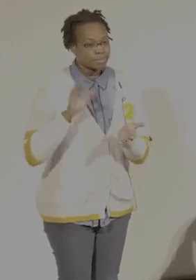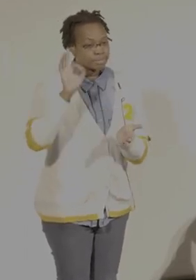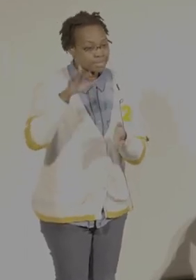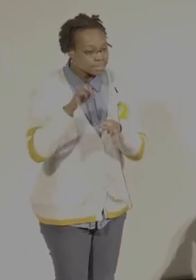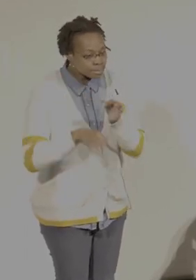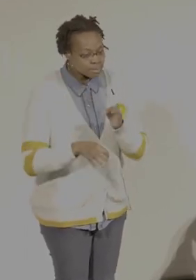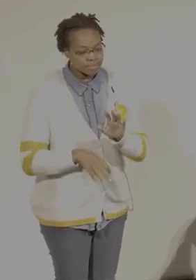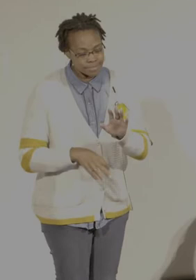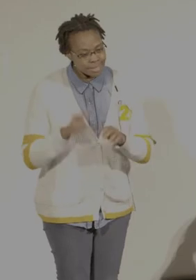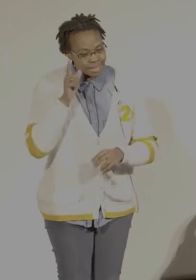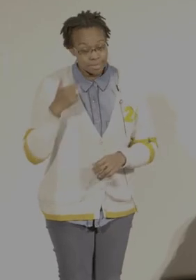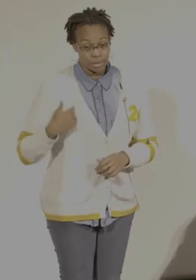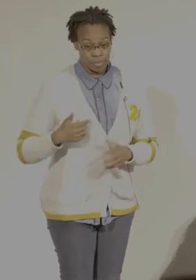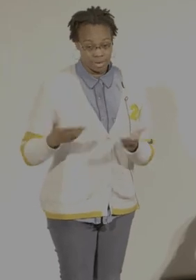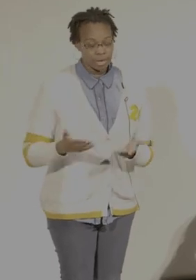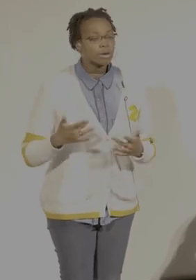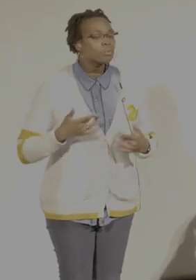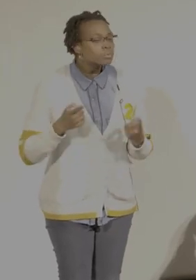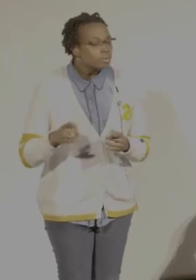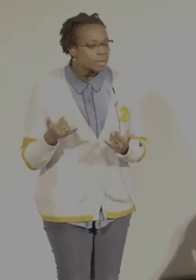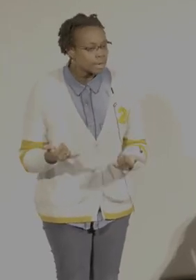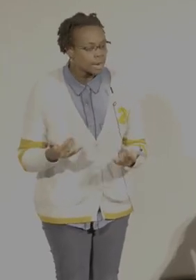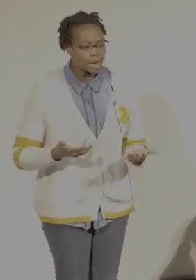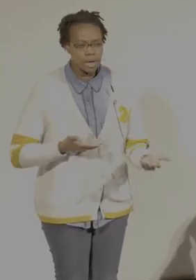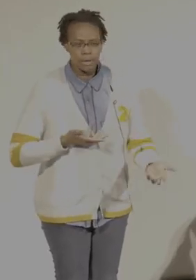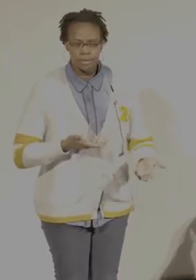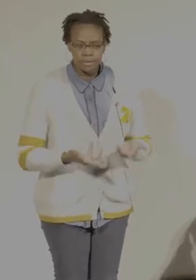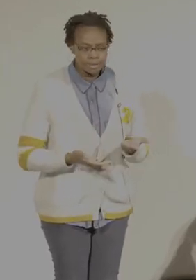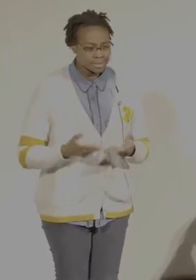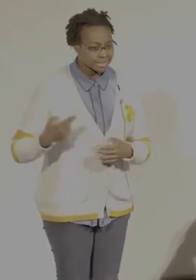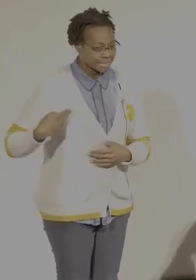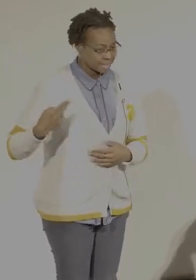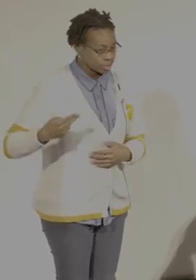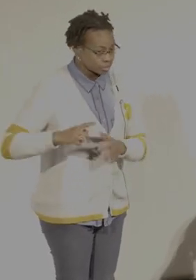It was like, "Listen, we're here. "what's going on now is history in the making.